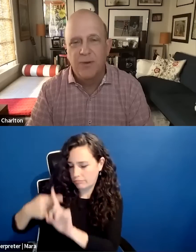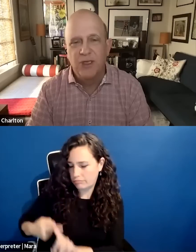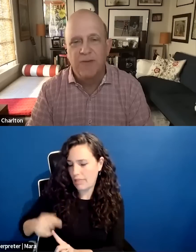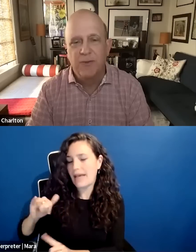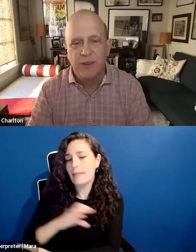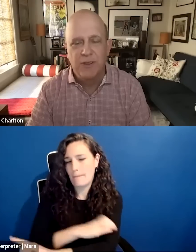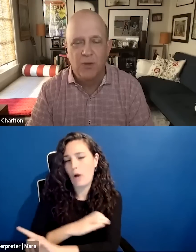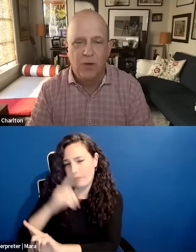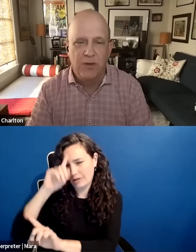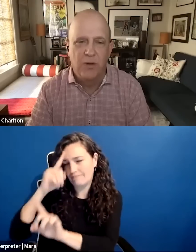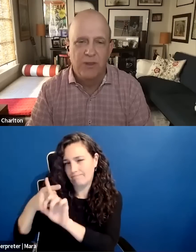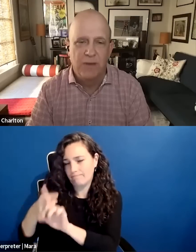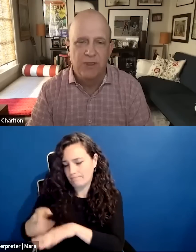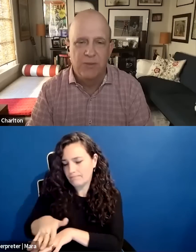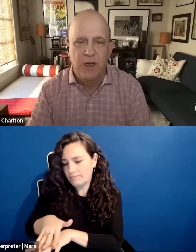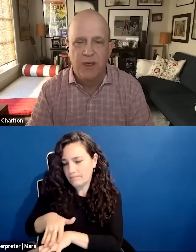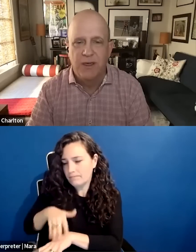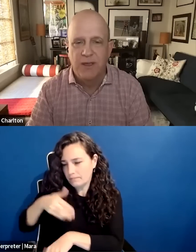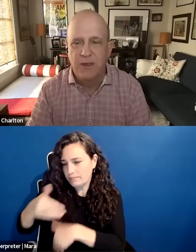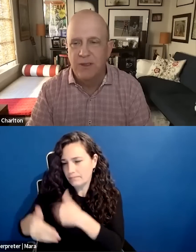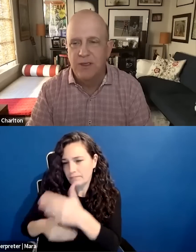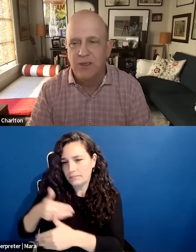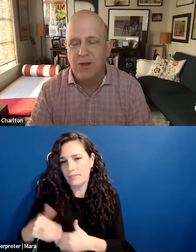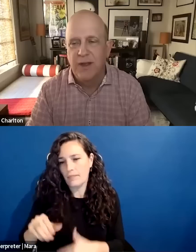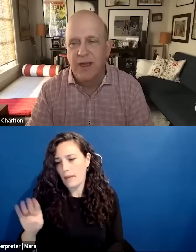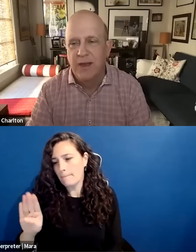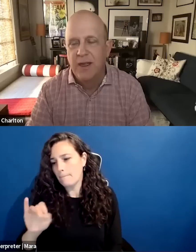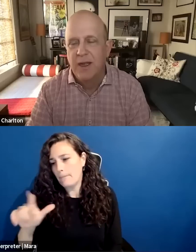I think perseverance is the word that always comes to mind. And I think you touched on that